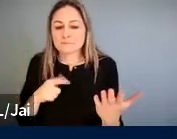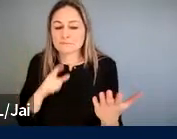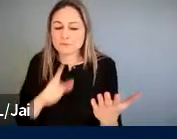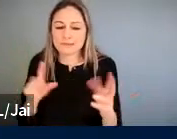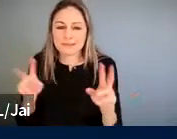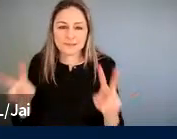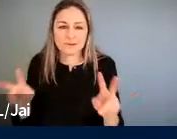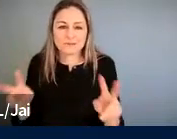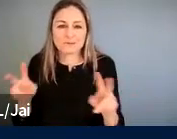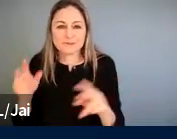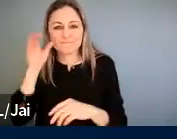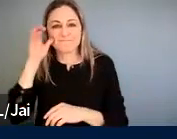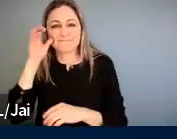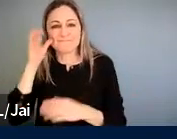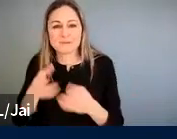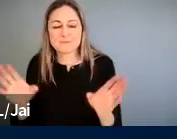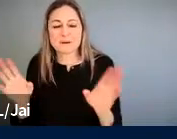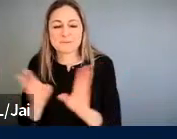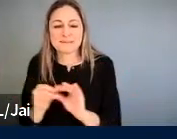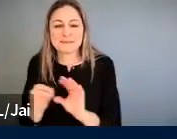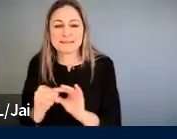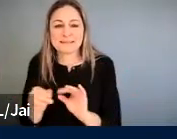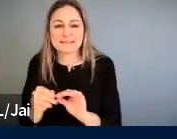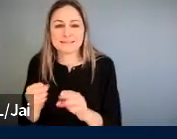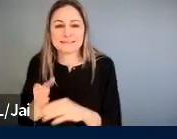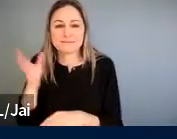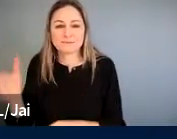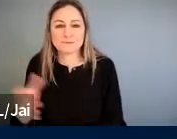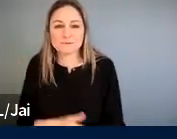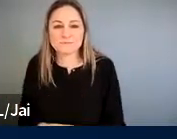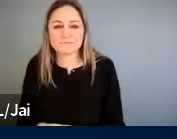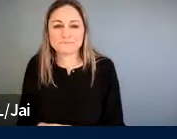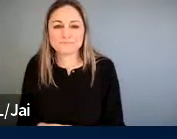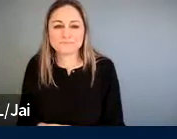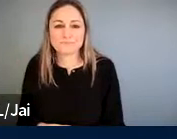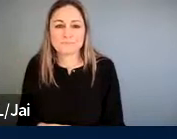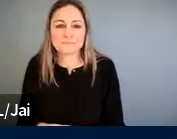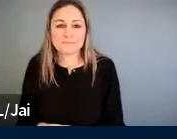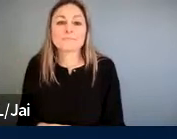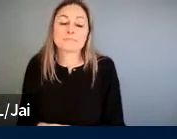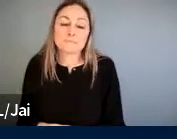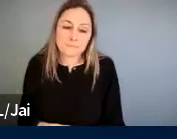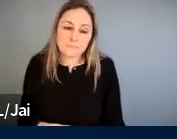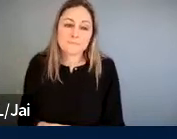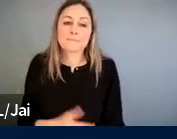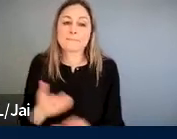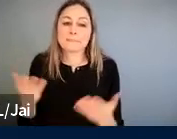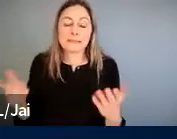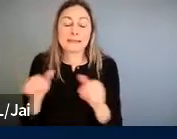in on the public meetings in the future. And speaking of the continuing work, even though